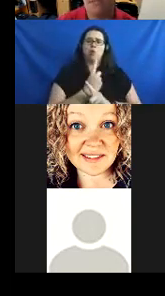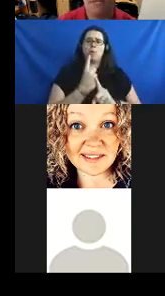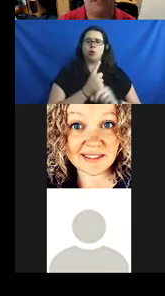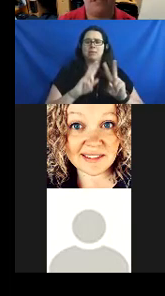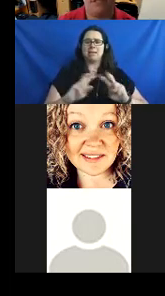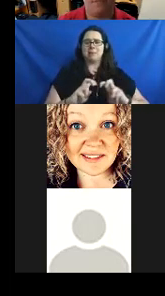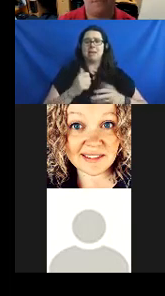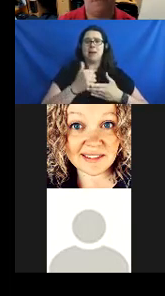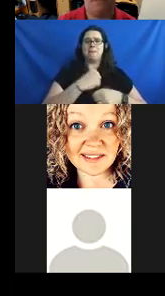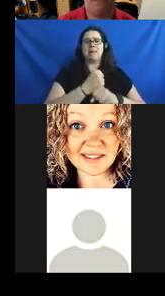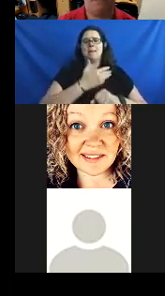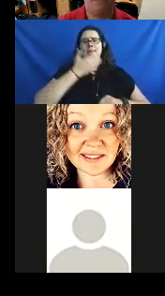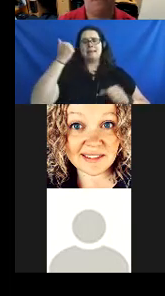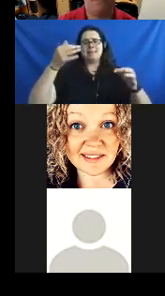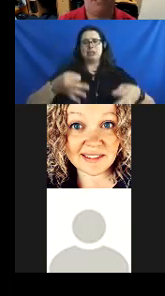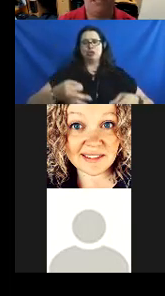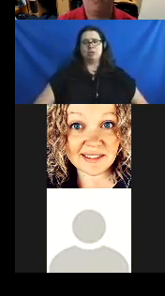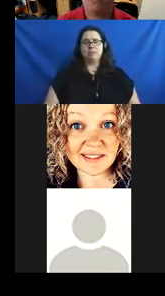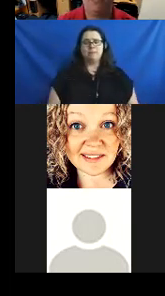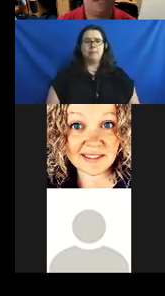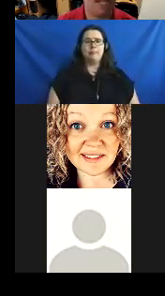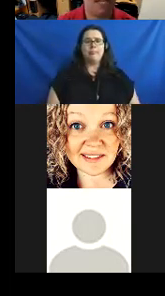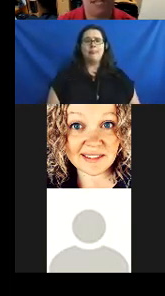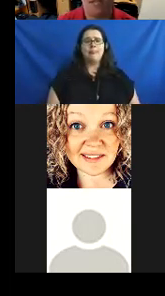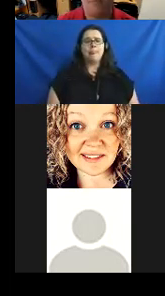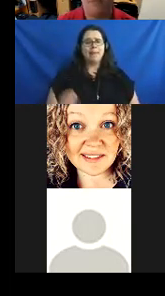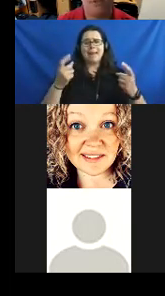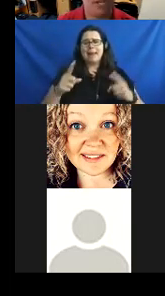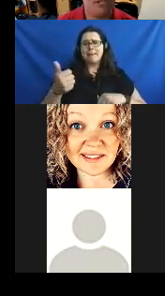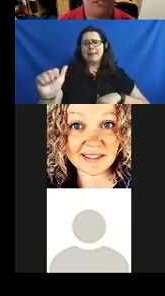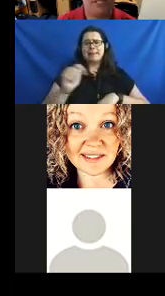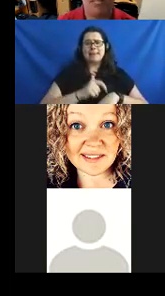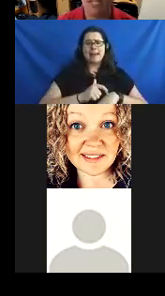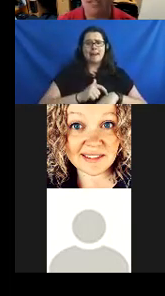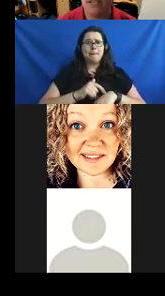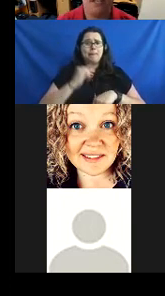BEST DECISION. THIS CAN BE DONE AT ANY TIME IF THERE ARE CHANGES IN NEED,